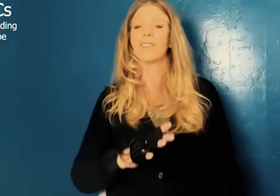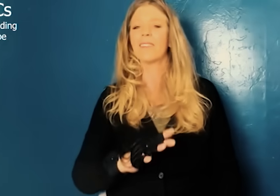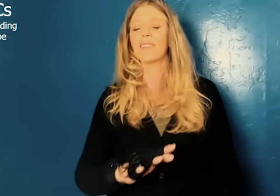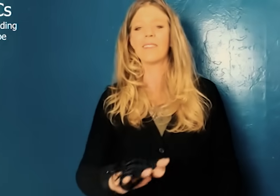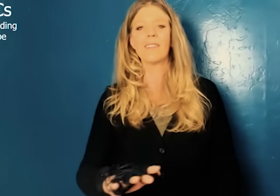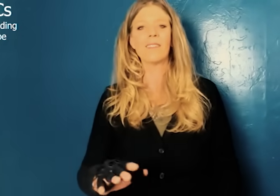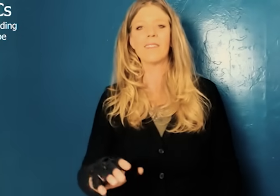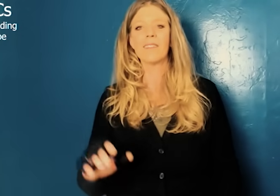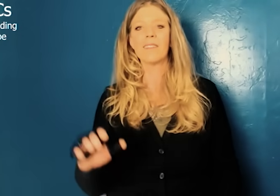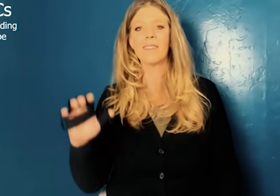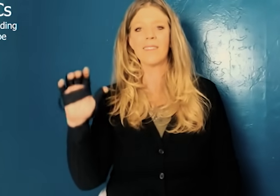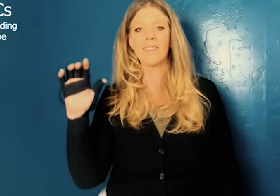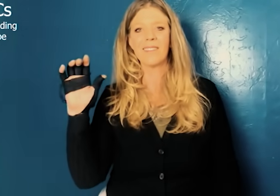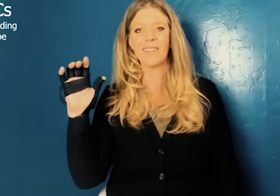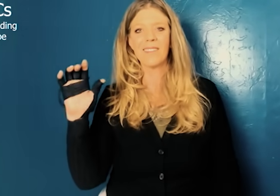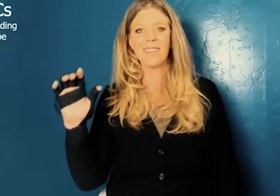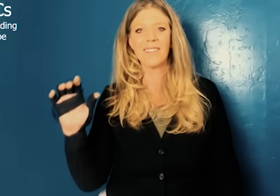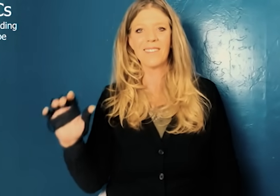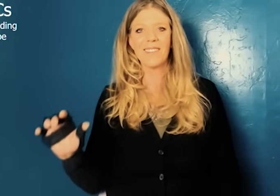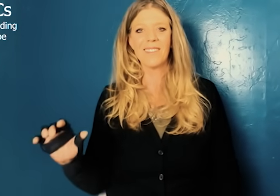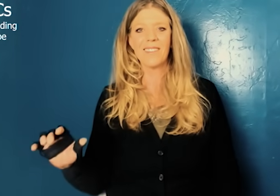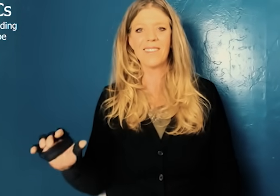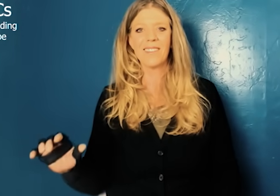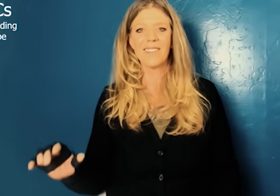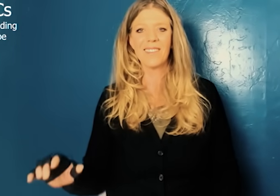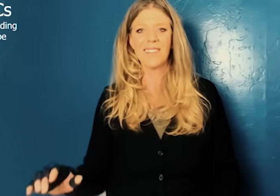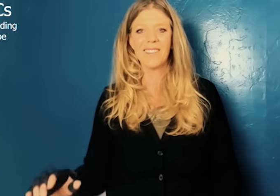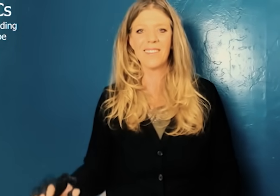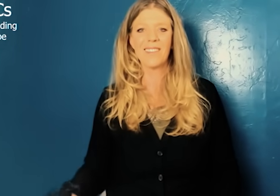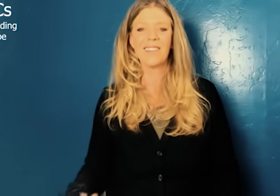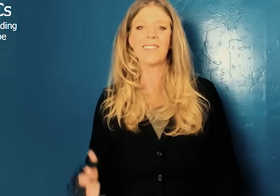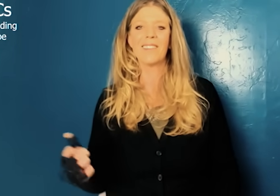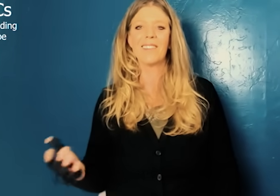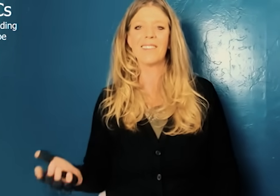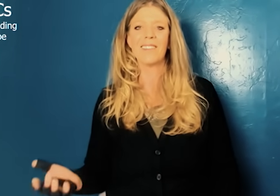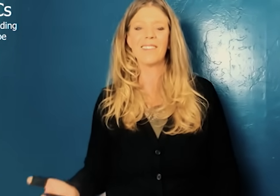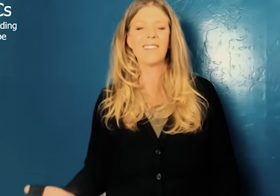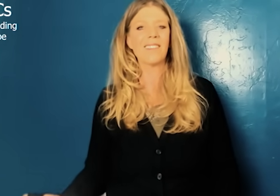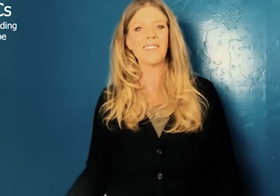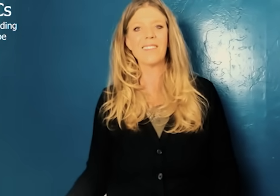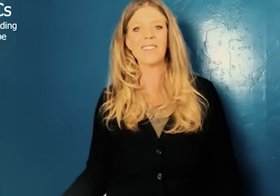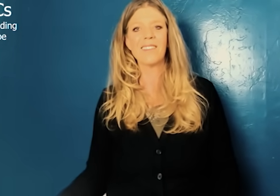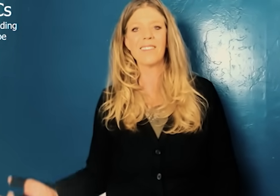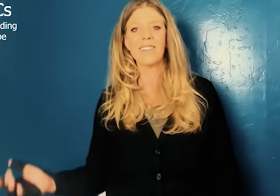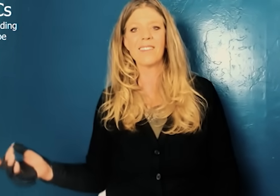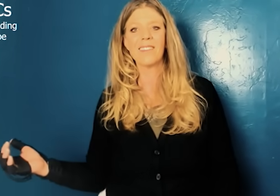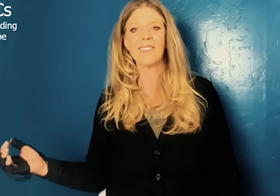"I do not like" "Please turn my music on" "Yes" "No"